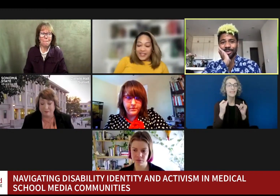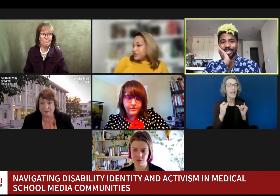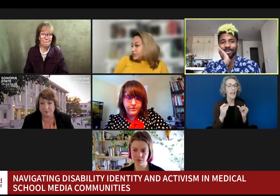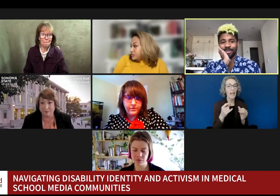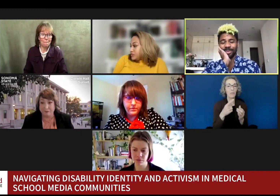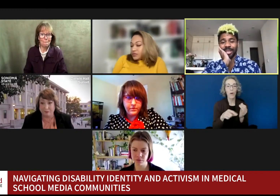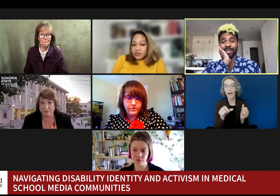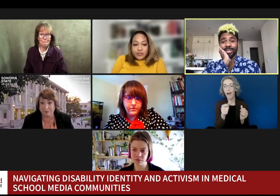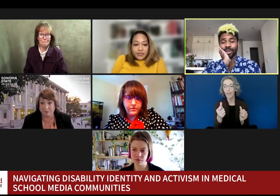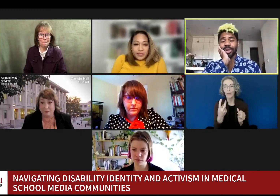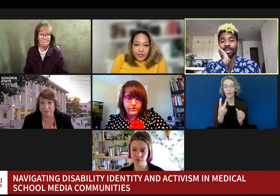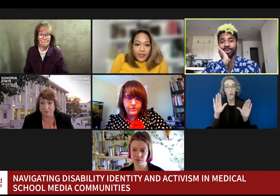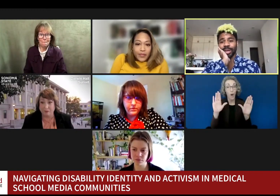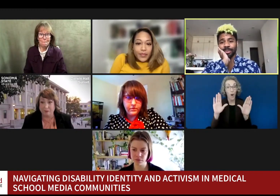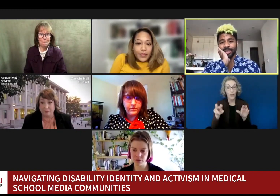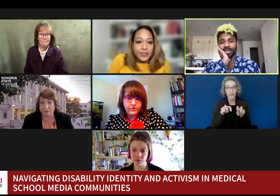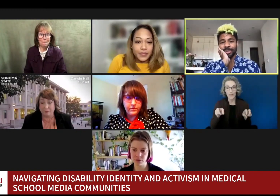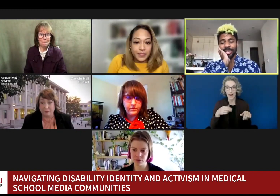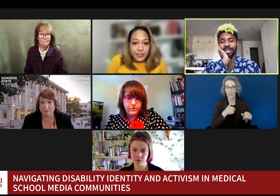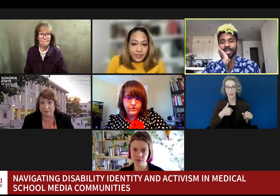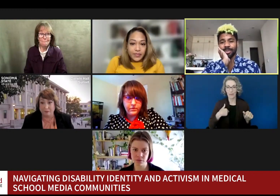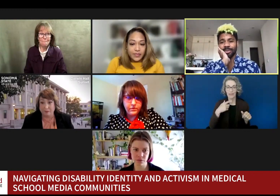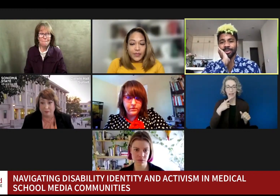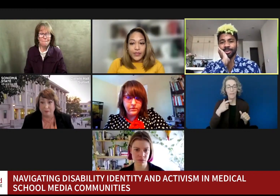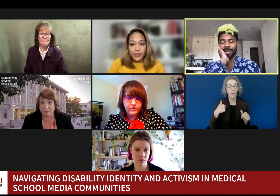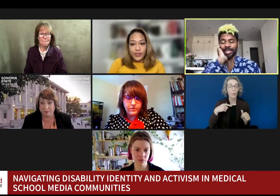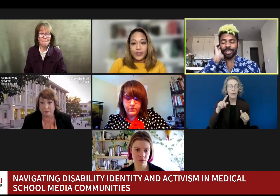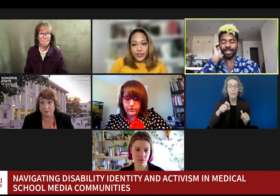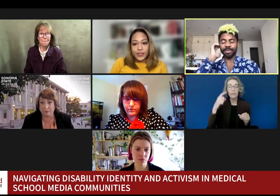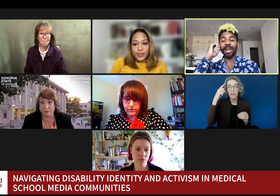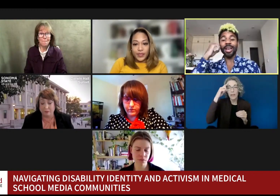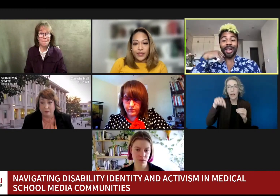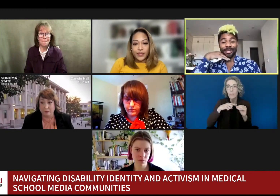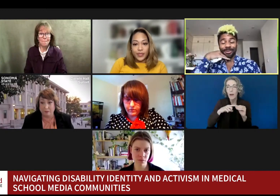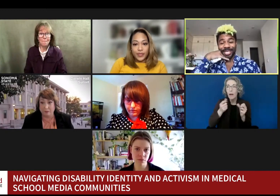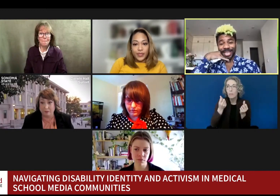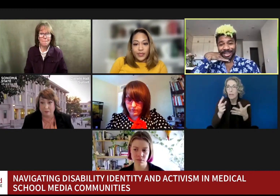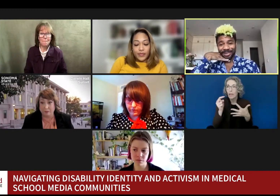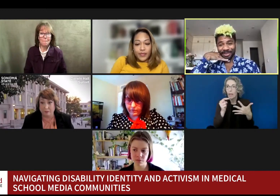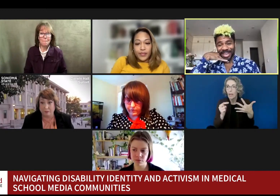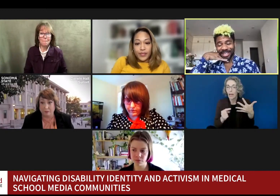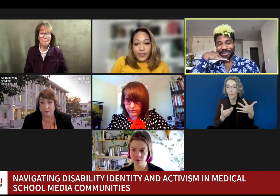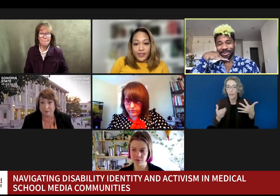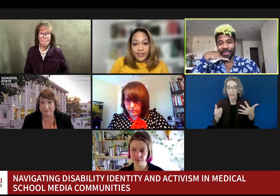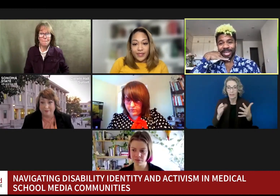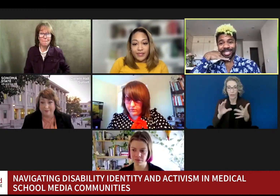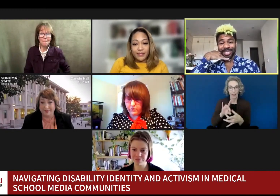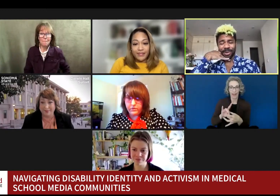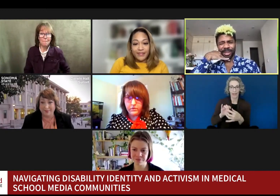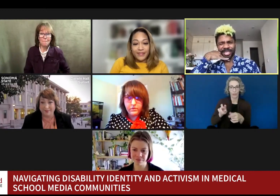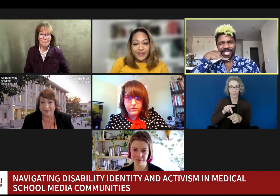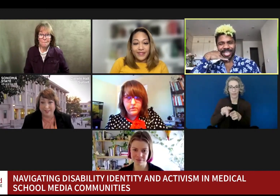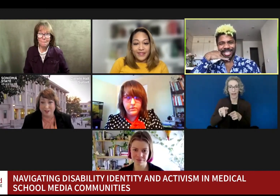It's there's so many parameters that we have to think about for professionalism. I also wanna take note for my other three panels and apologize,